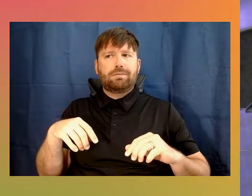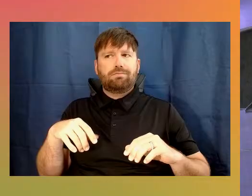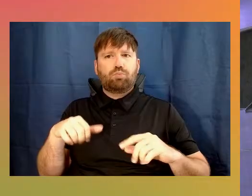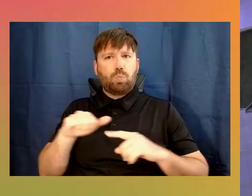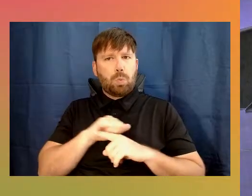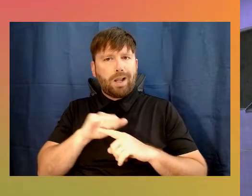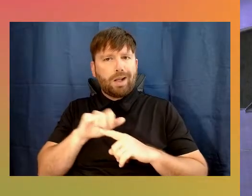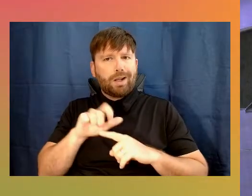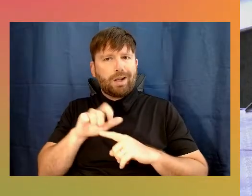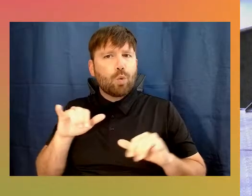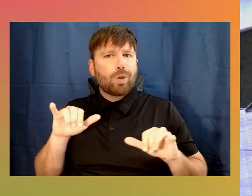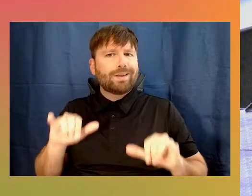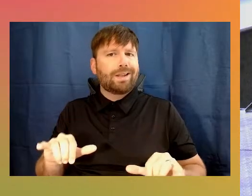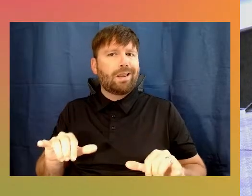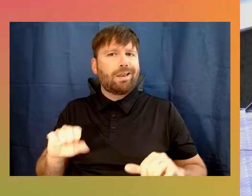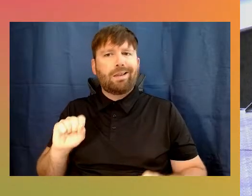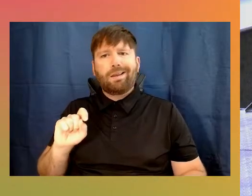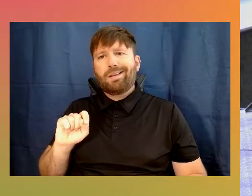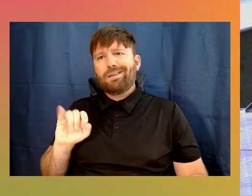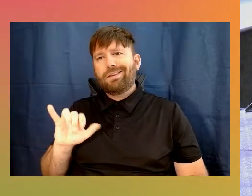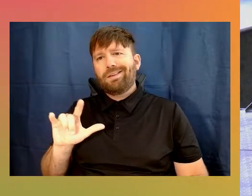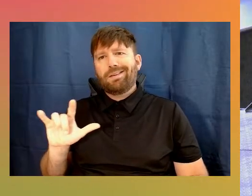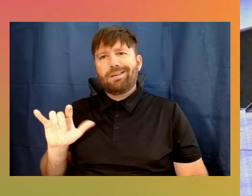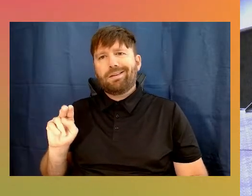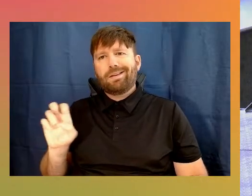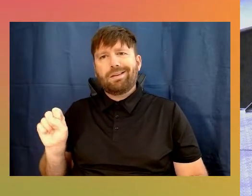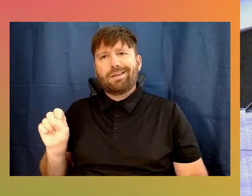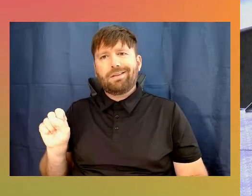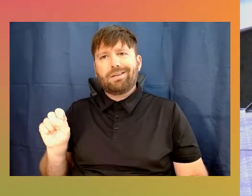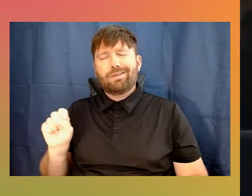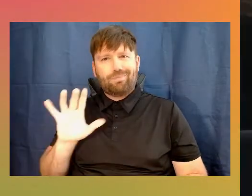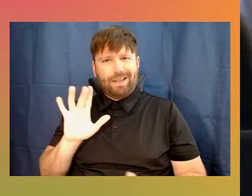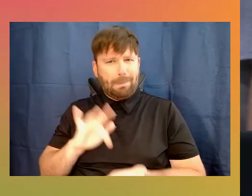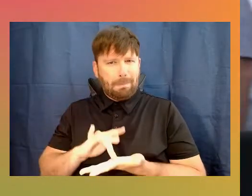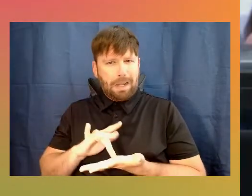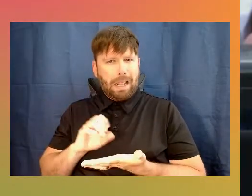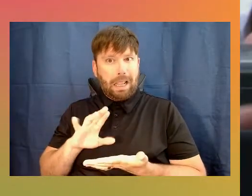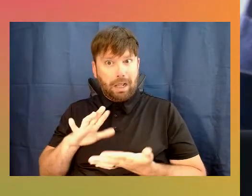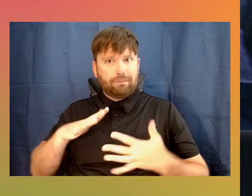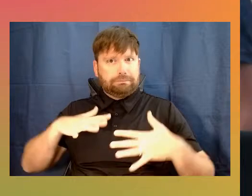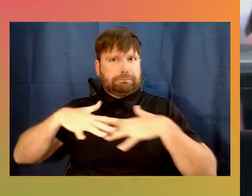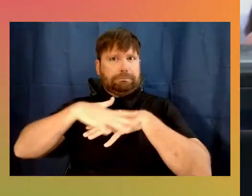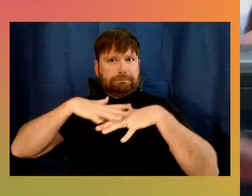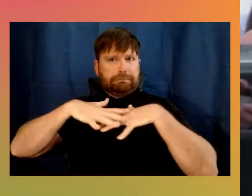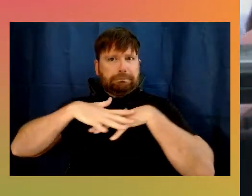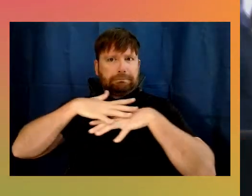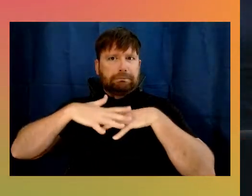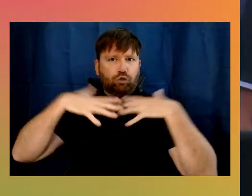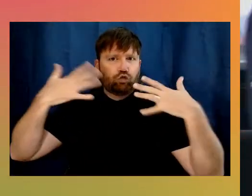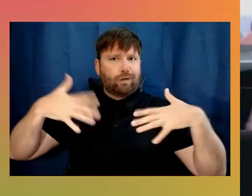THIS PRACTICE, STILLNESS.